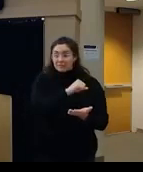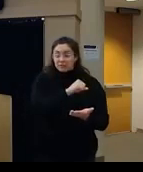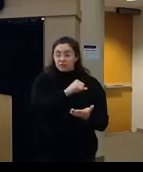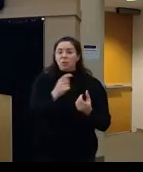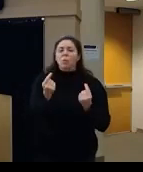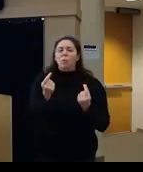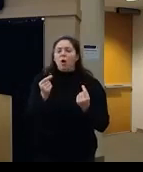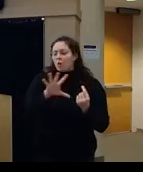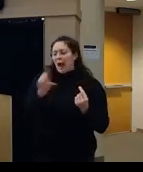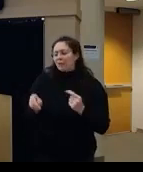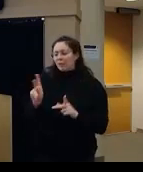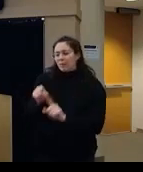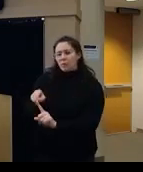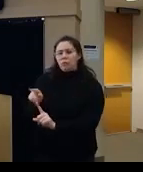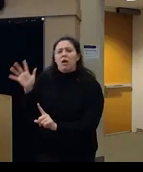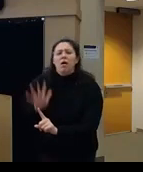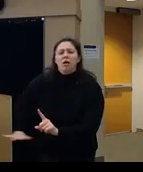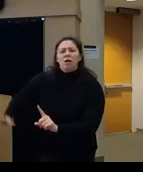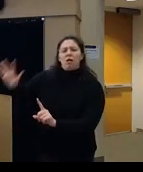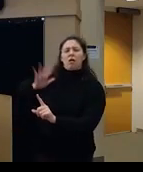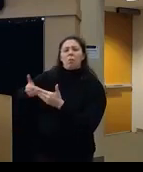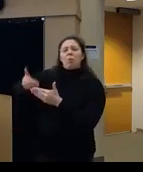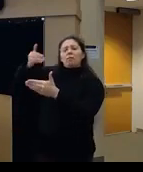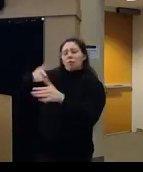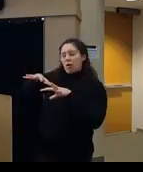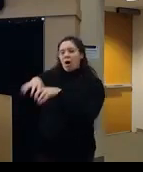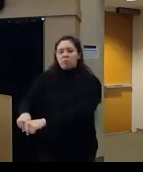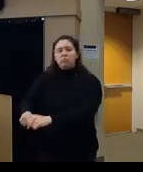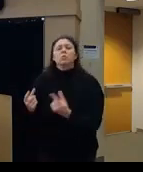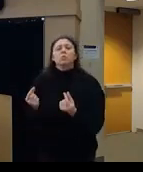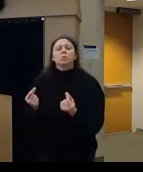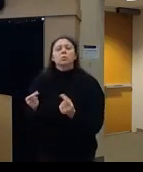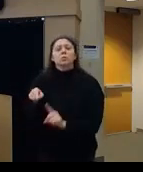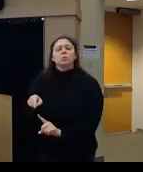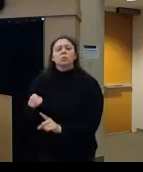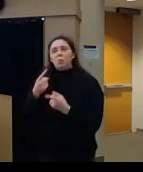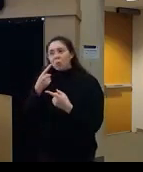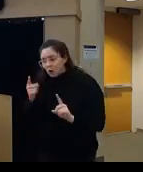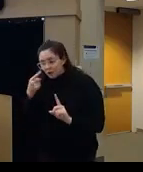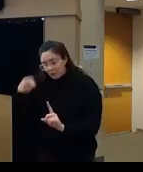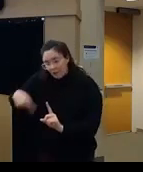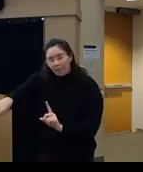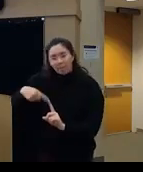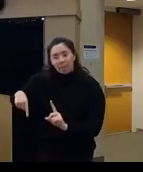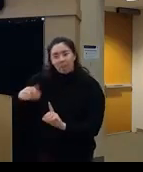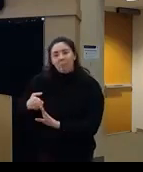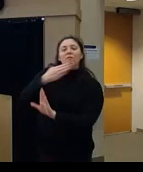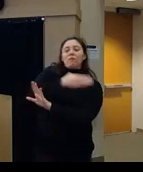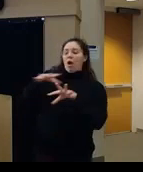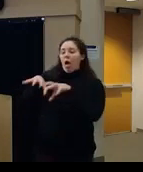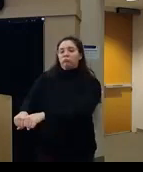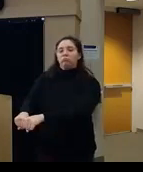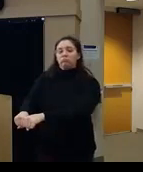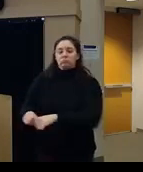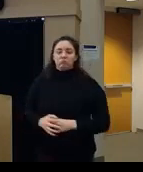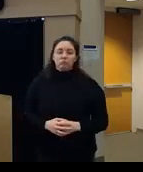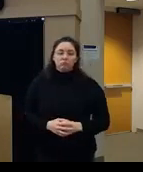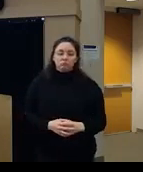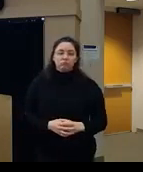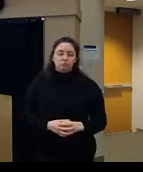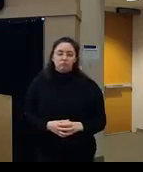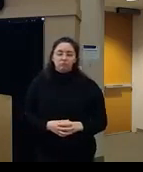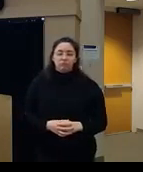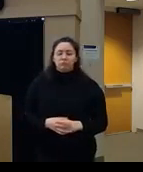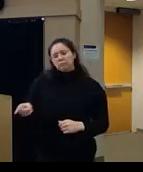Africans doing before colonialism what was working for Africans pre colonialism and considering the